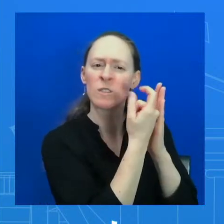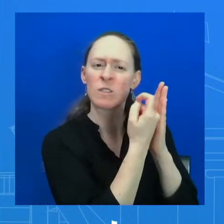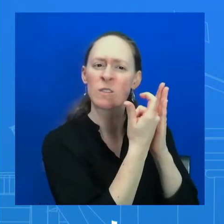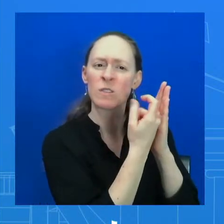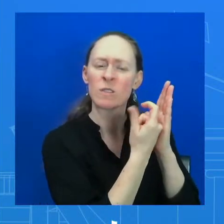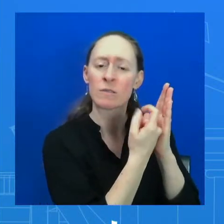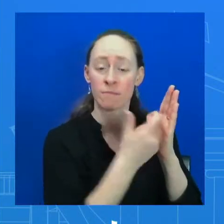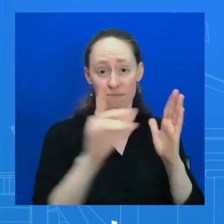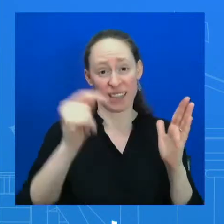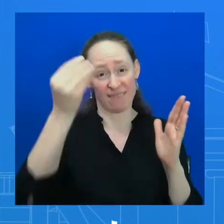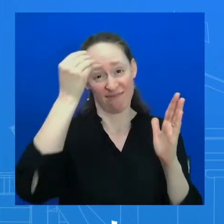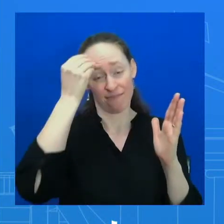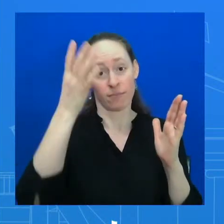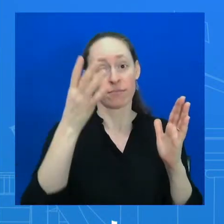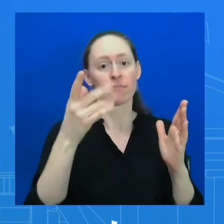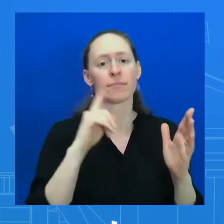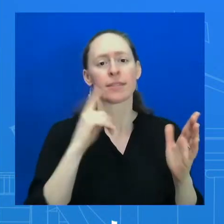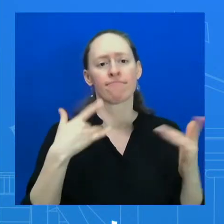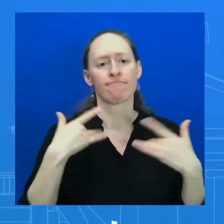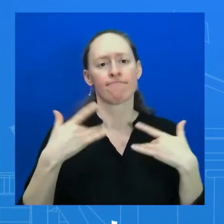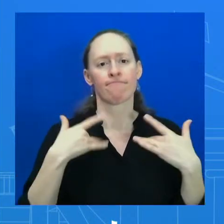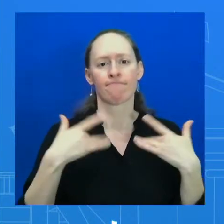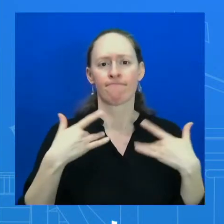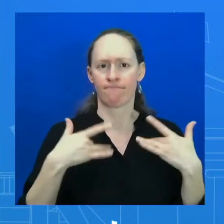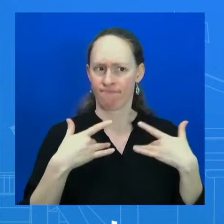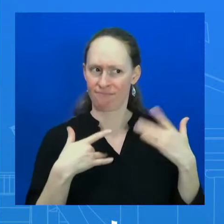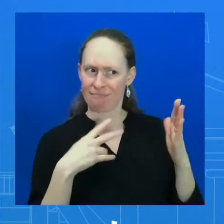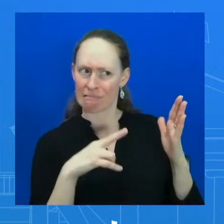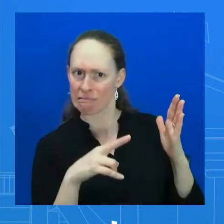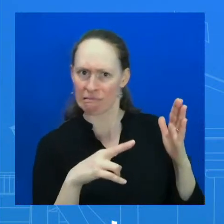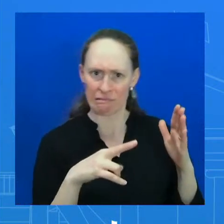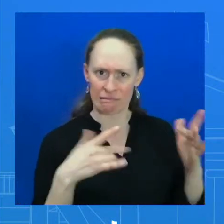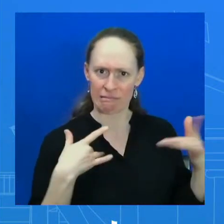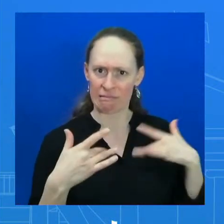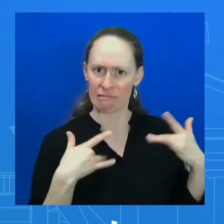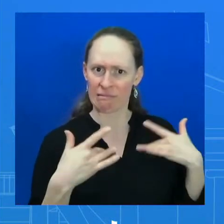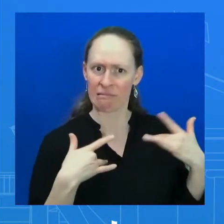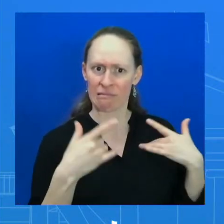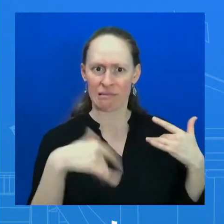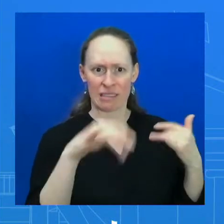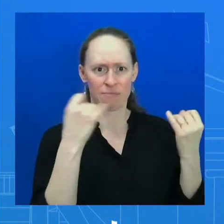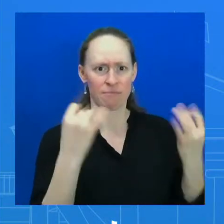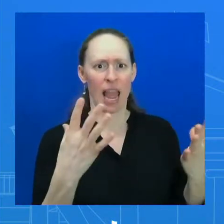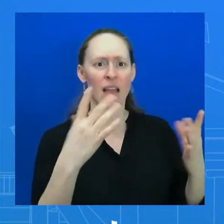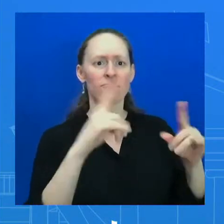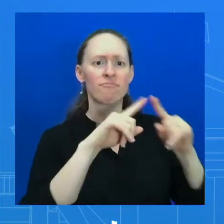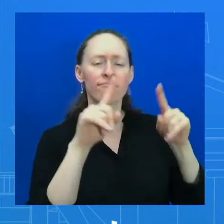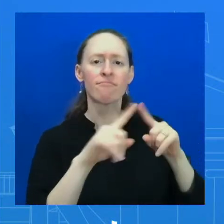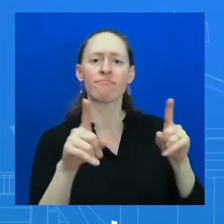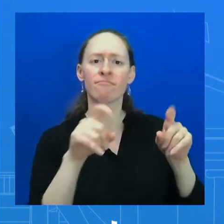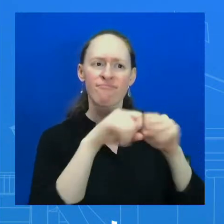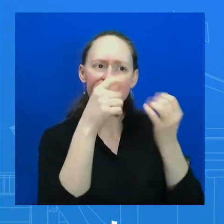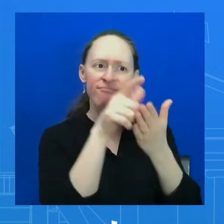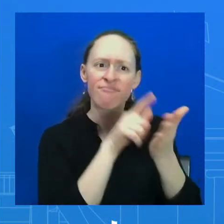about the remaining provisions, which undermine public health, human rights, and Uganda's international reputation.